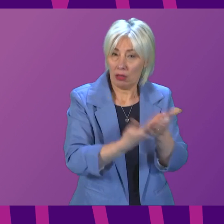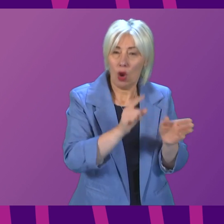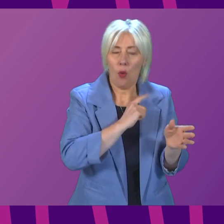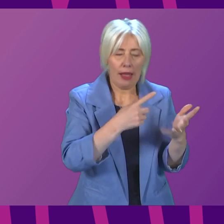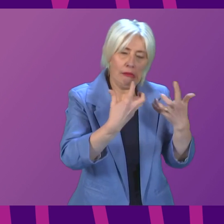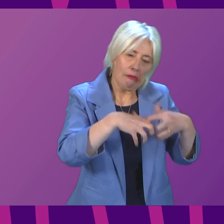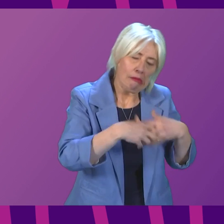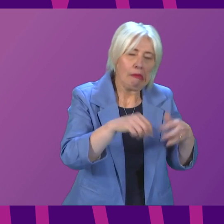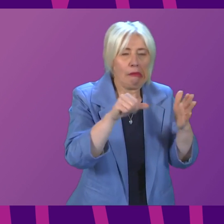issues.